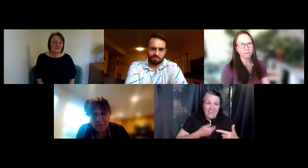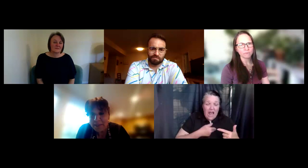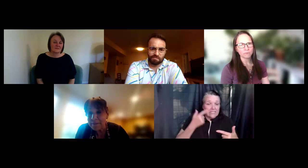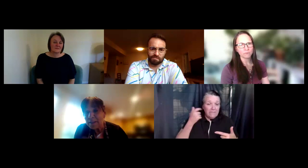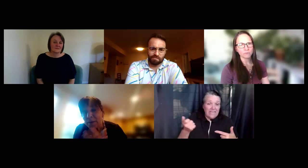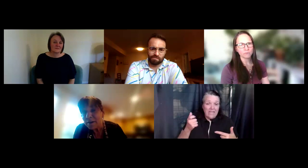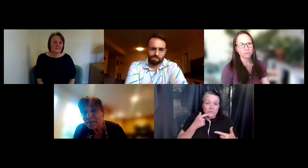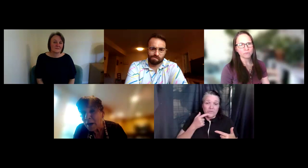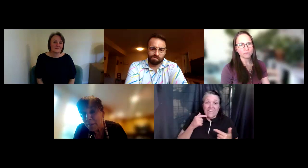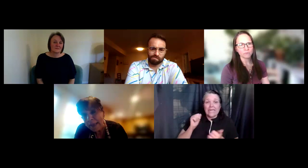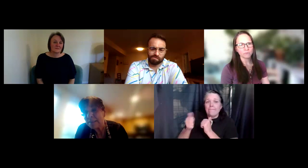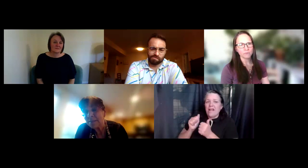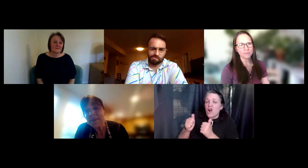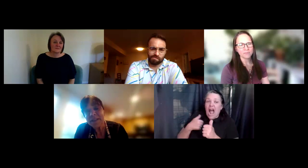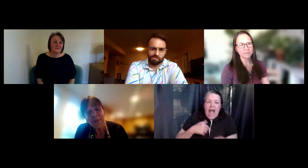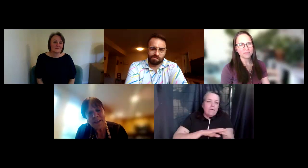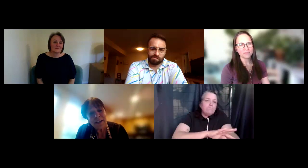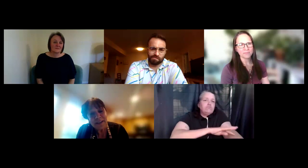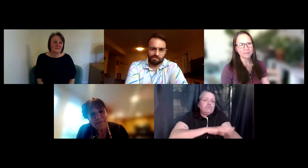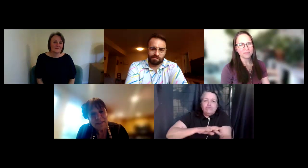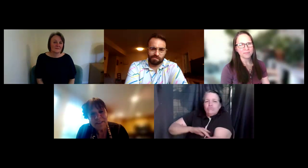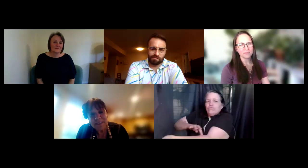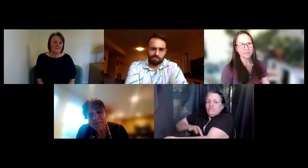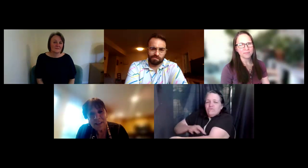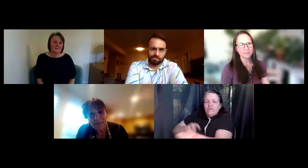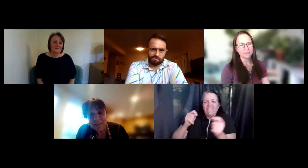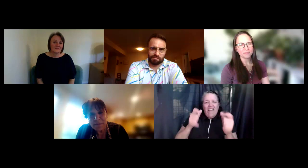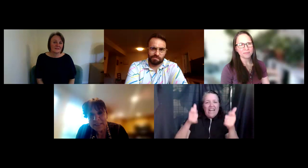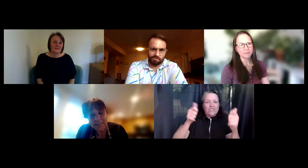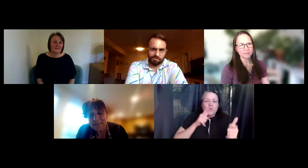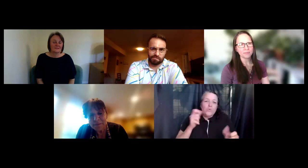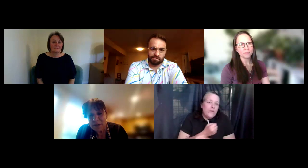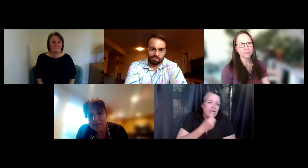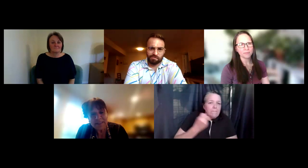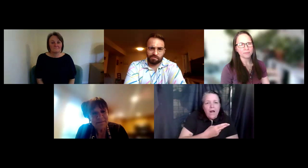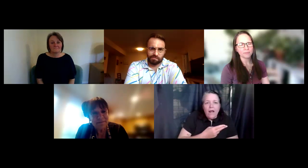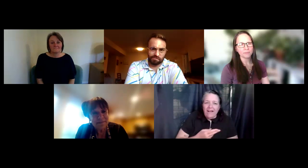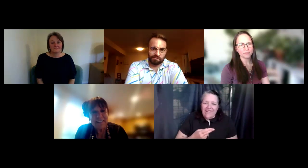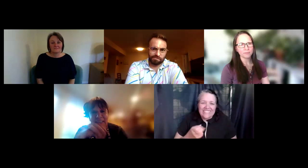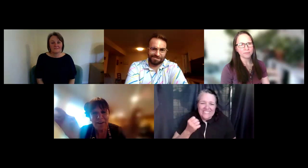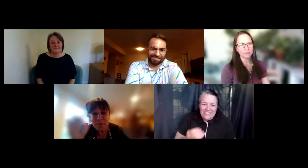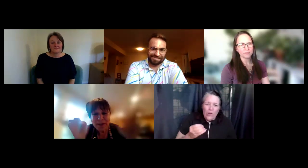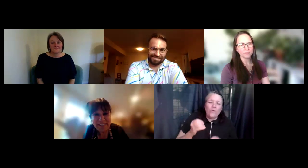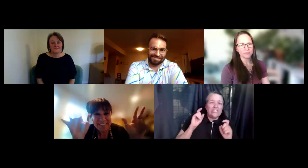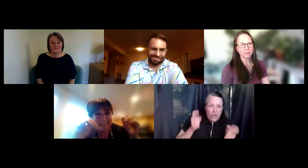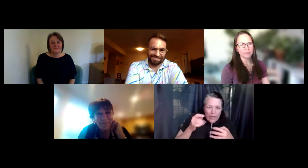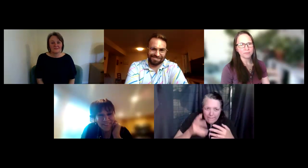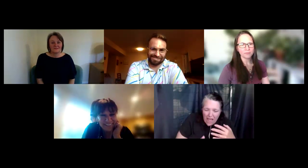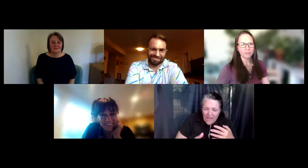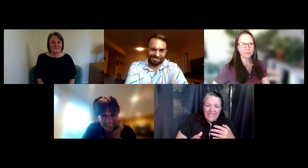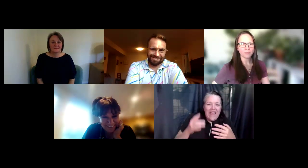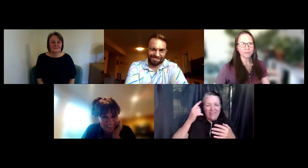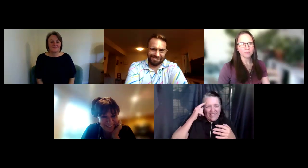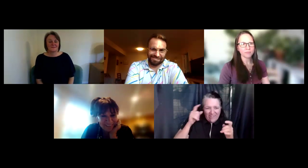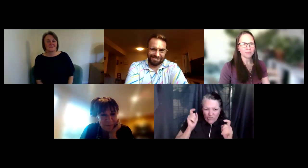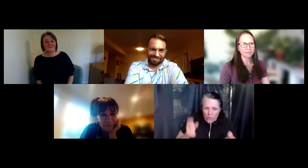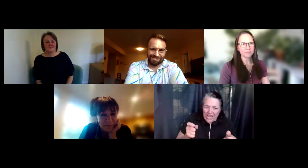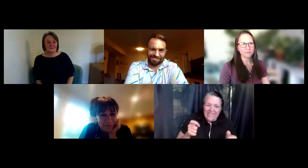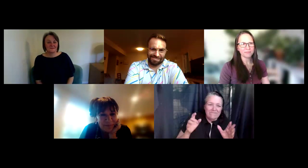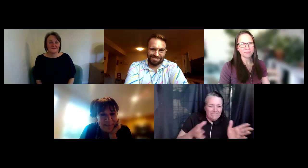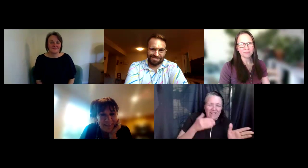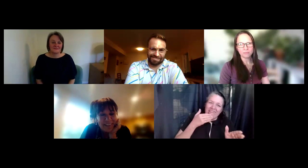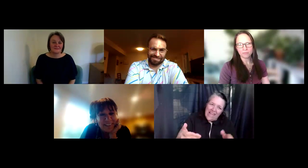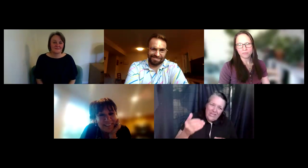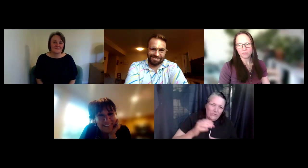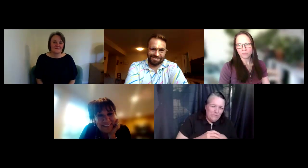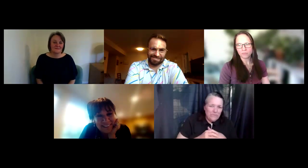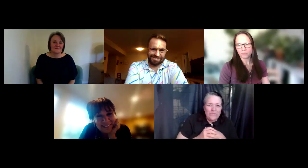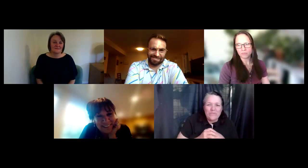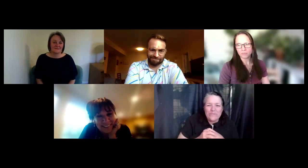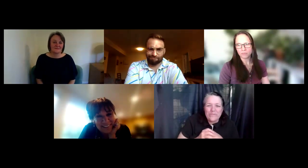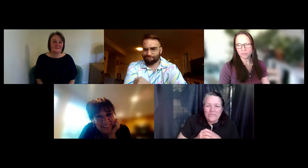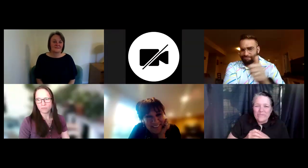because we race how fast we can fill our bags. Give life, it's amazing. Donate and thank you, everybody, for this time.